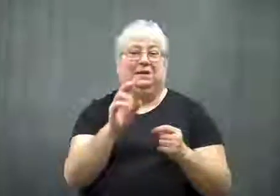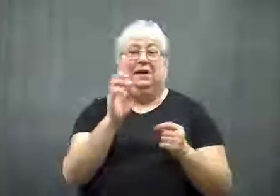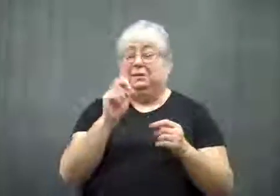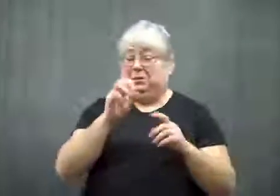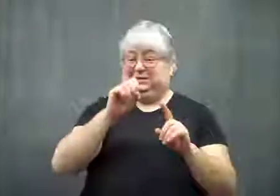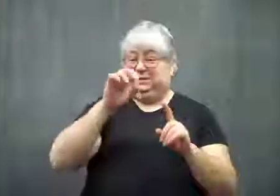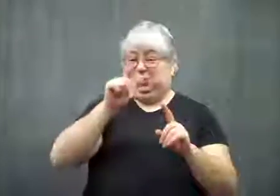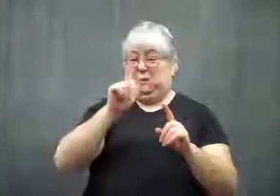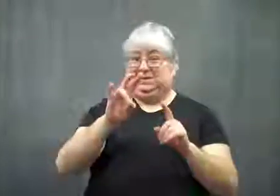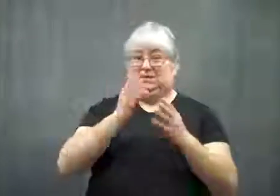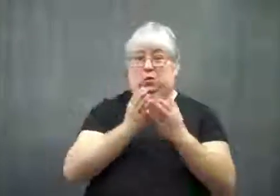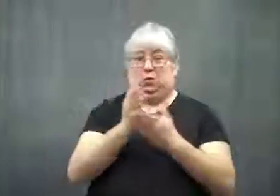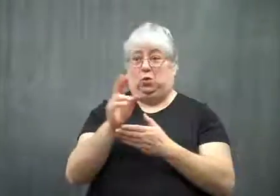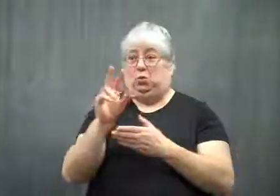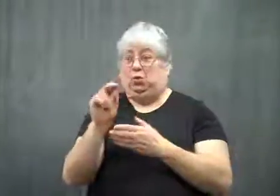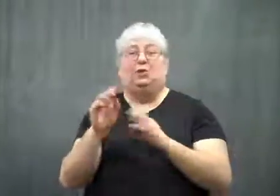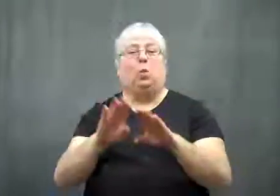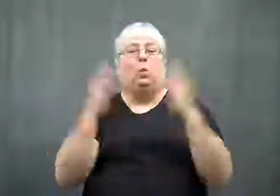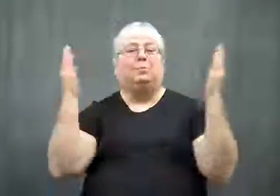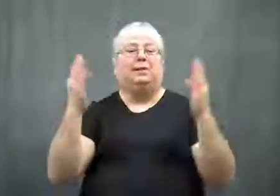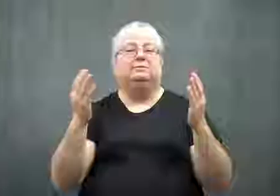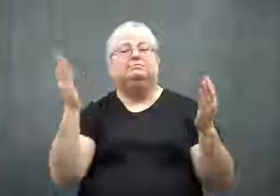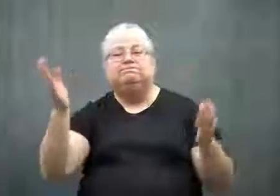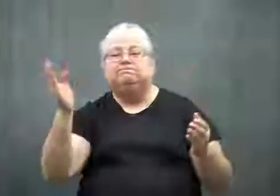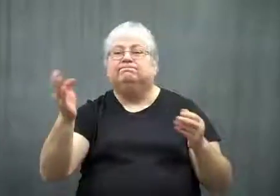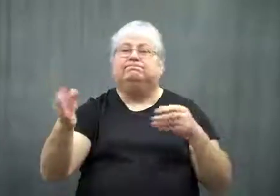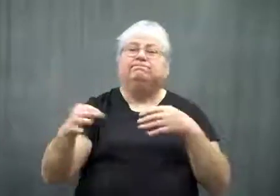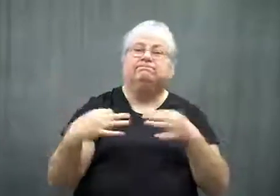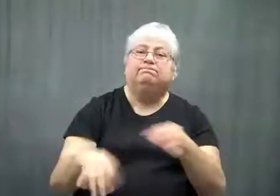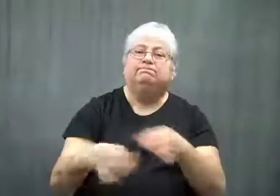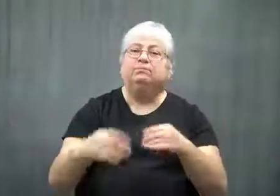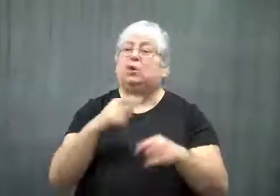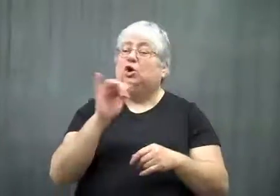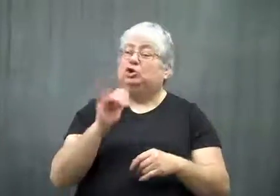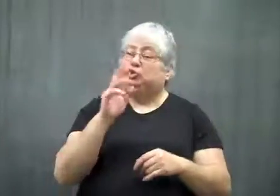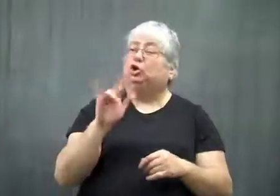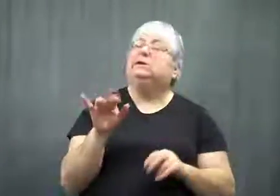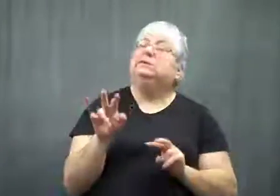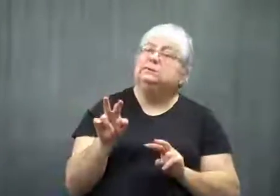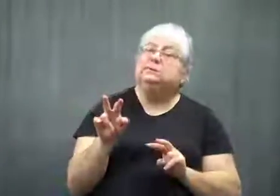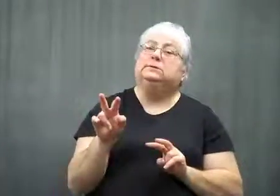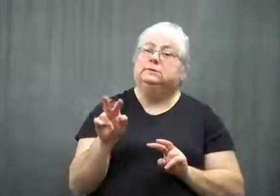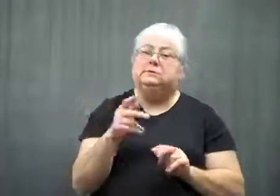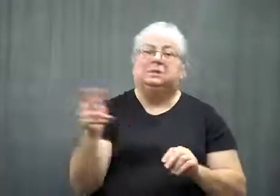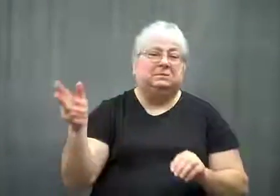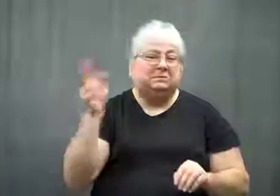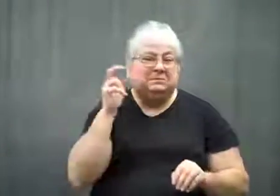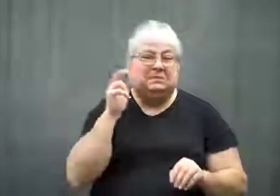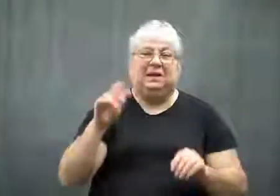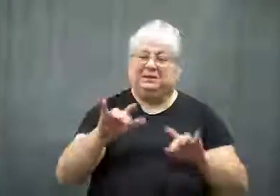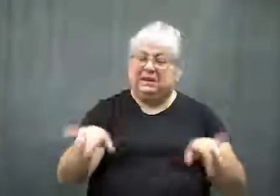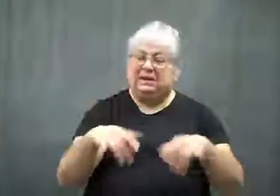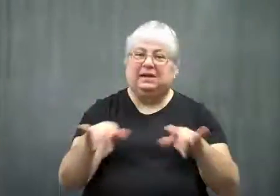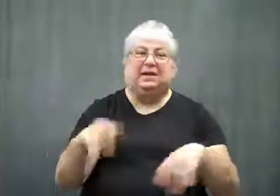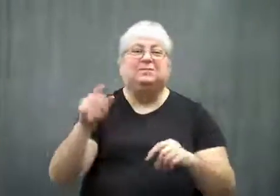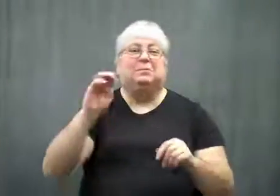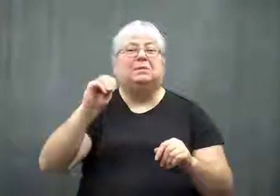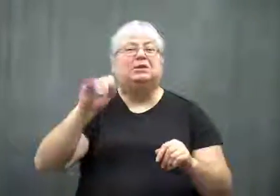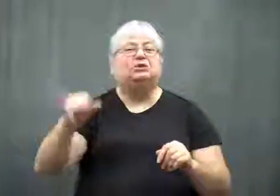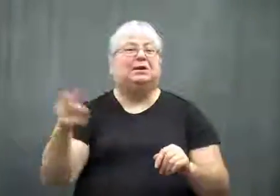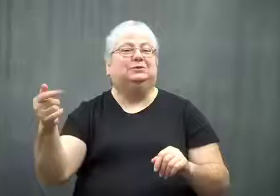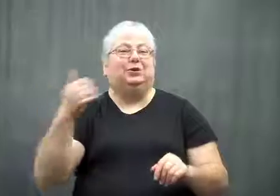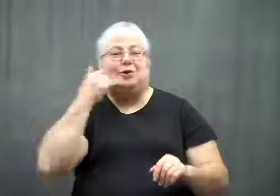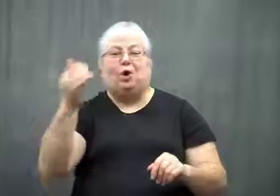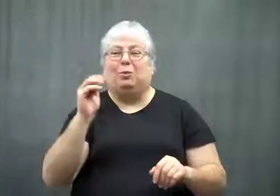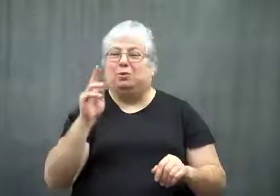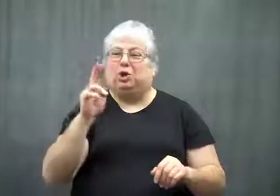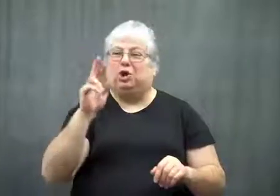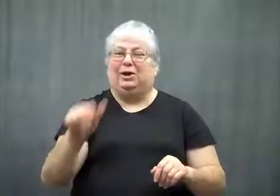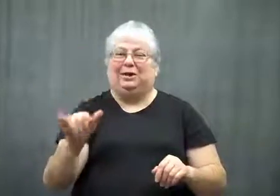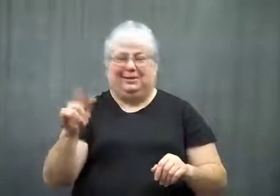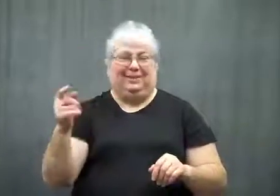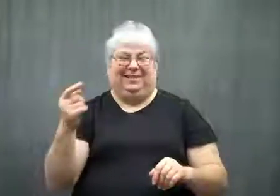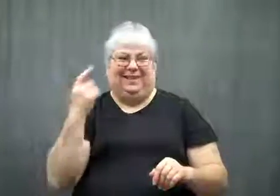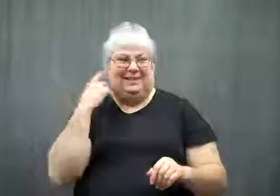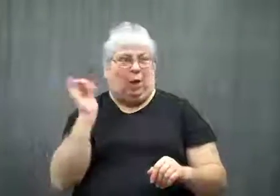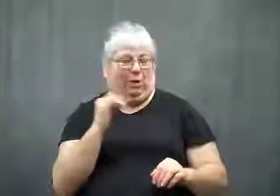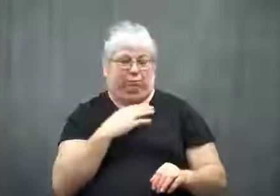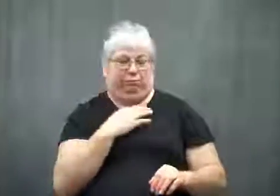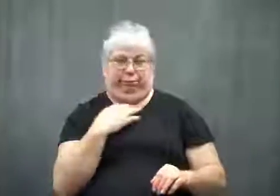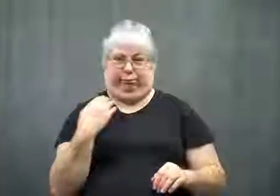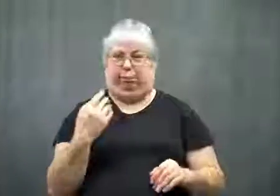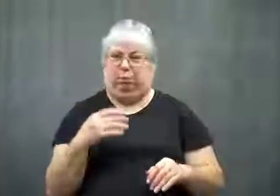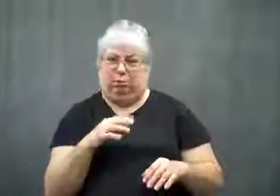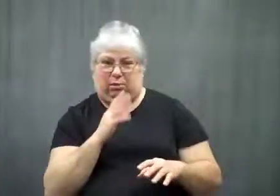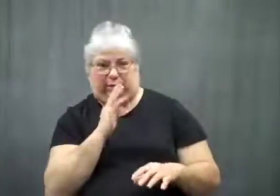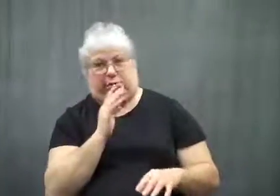The opening statements to the jury were from Sept 27 to the 30th.